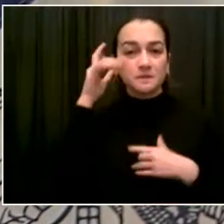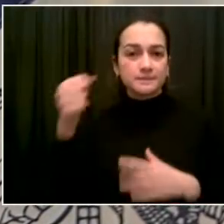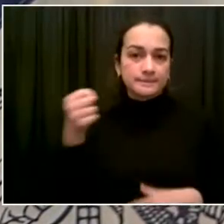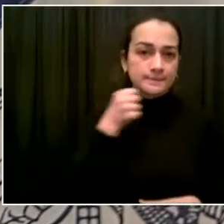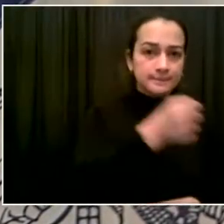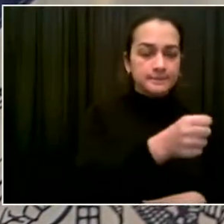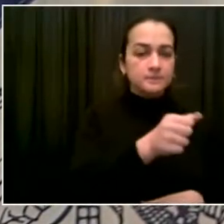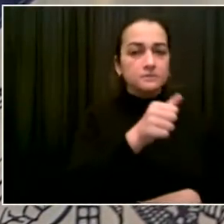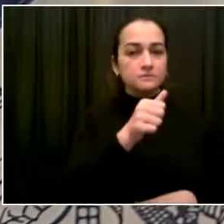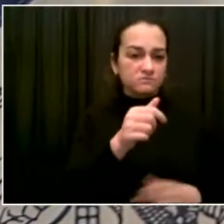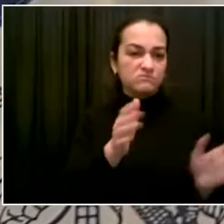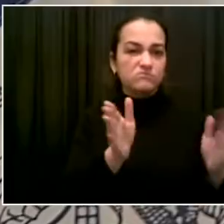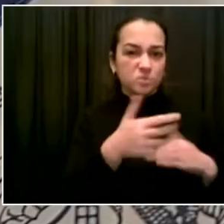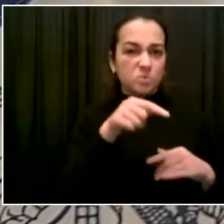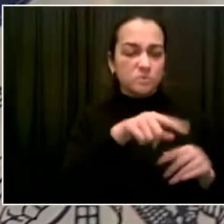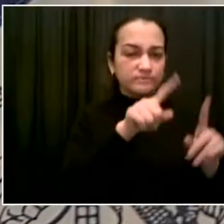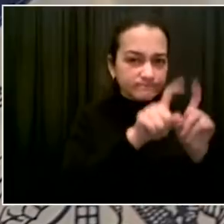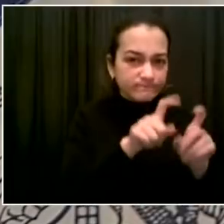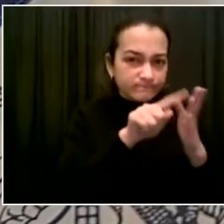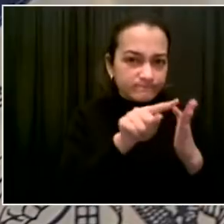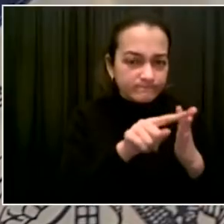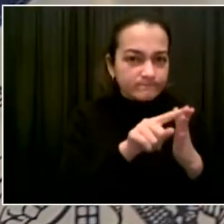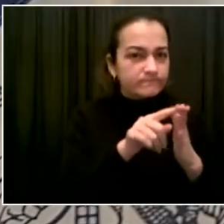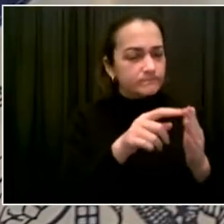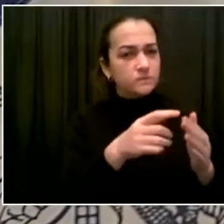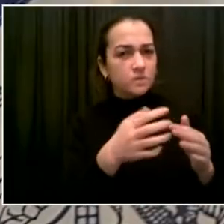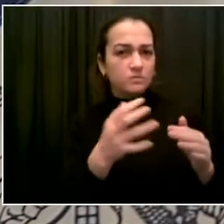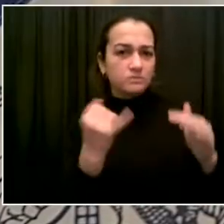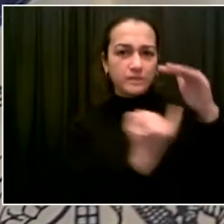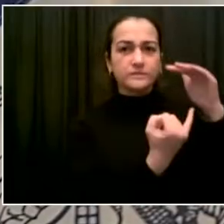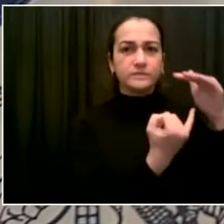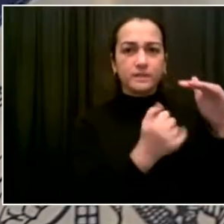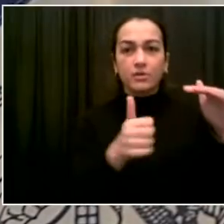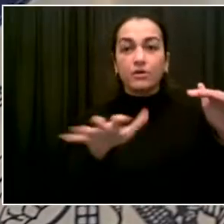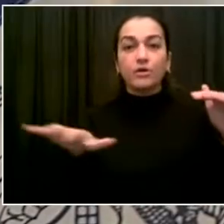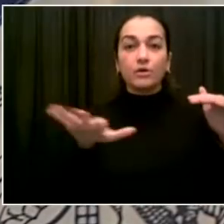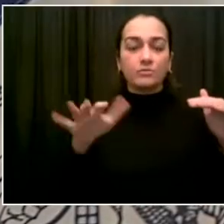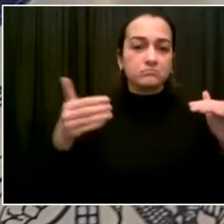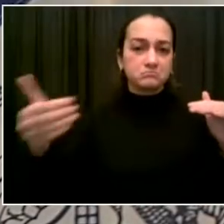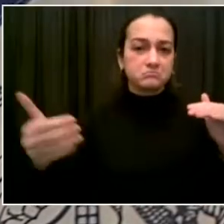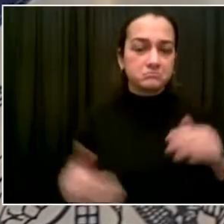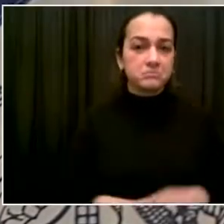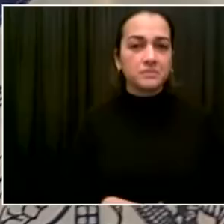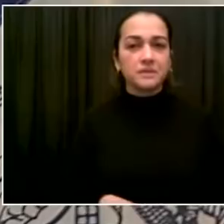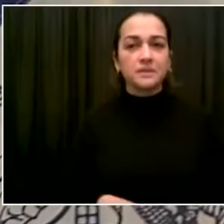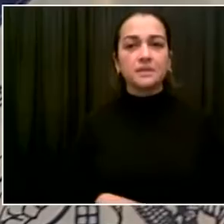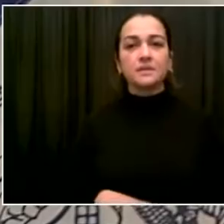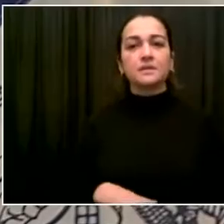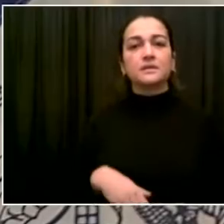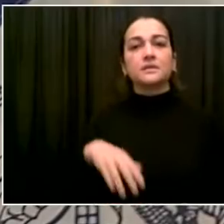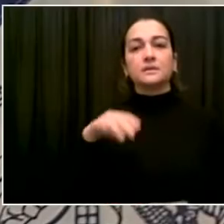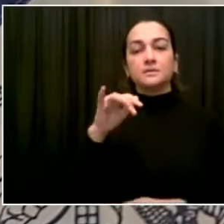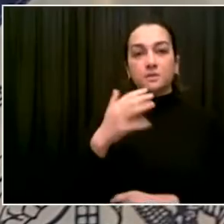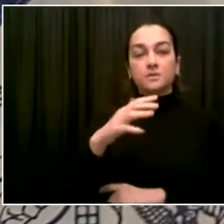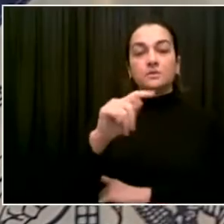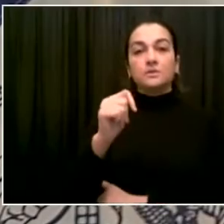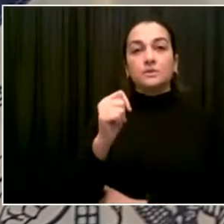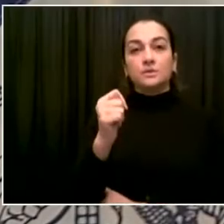THEN THERE IS A NATURAL BREAK